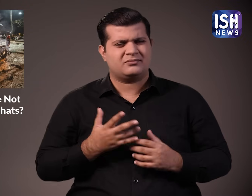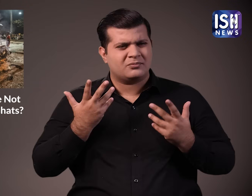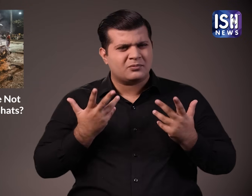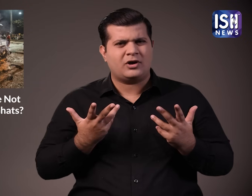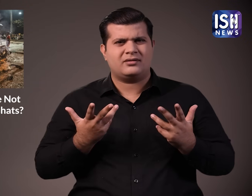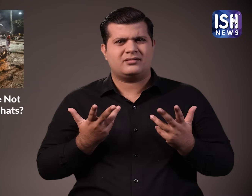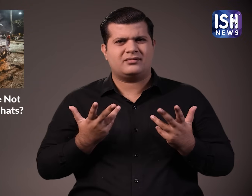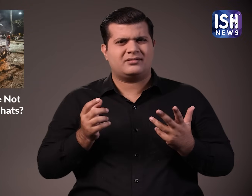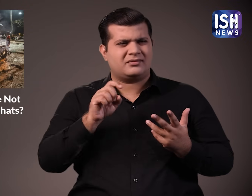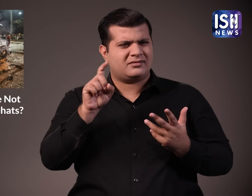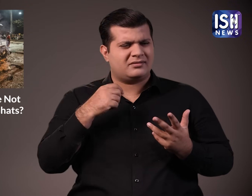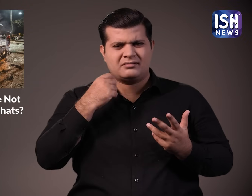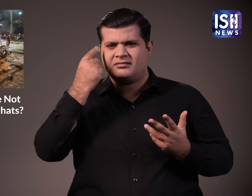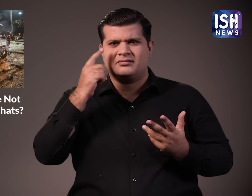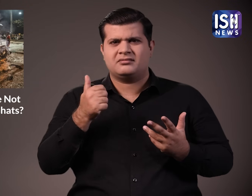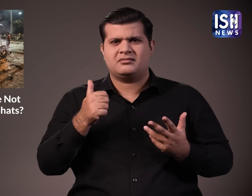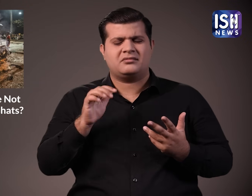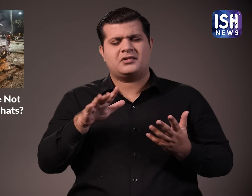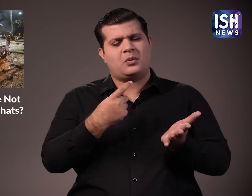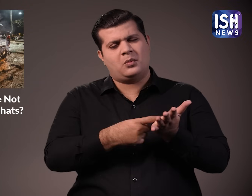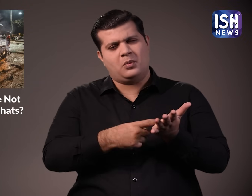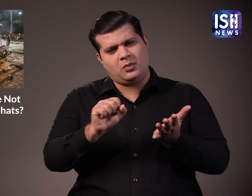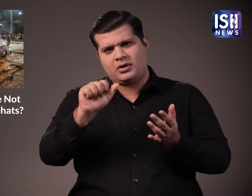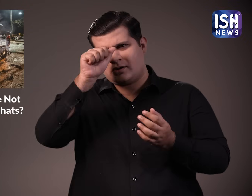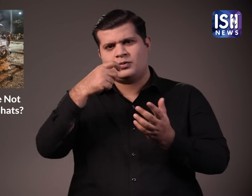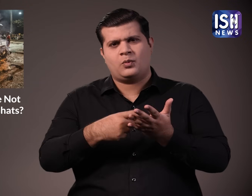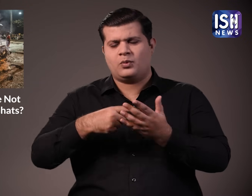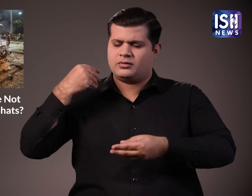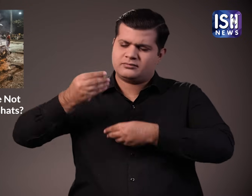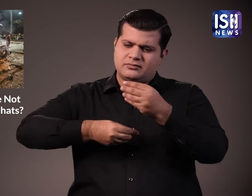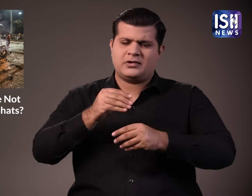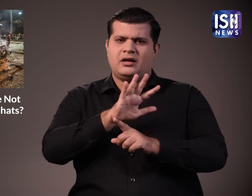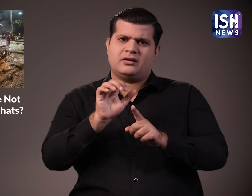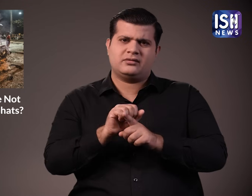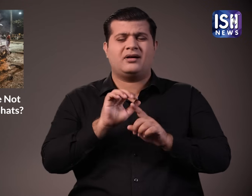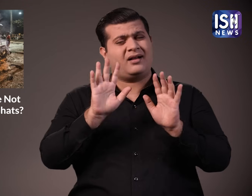I fail to understand the reason. Hinduism has its own rule, traditions and culture.